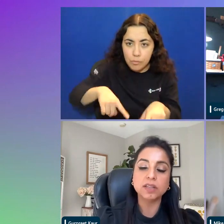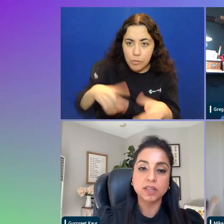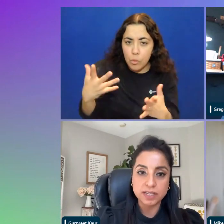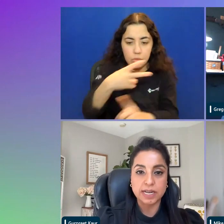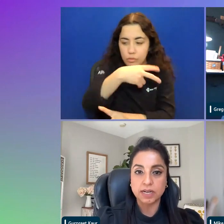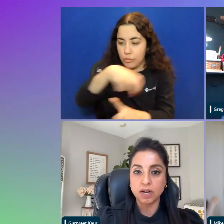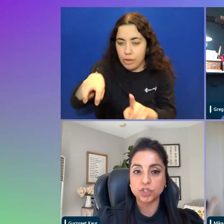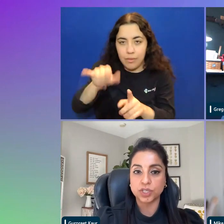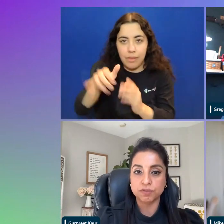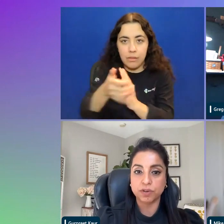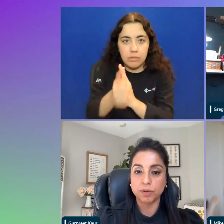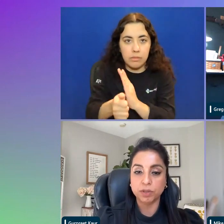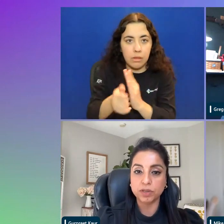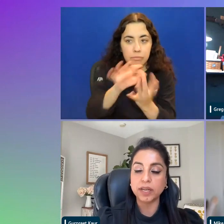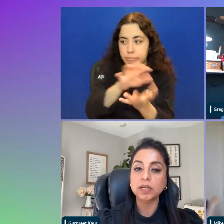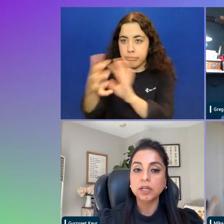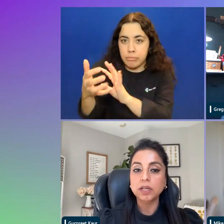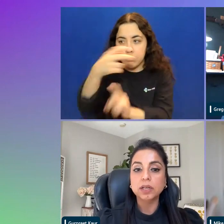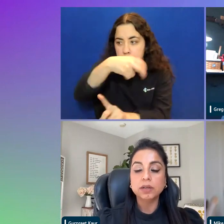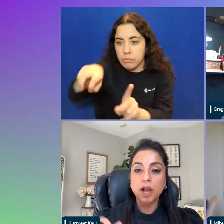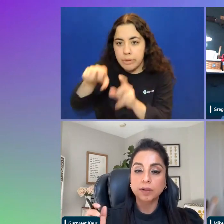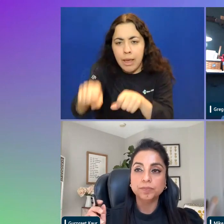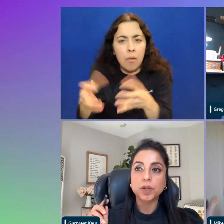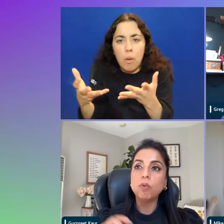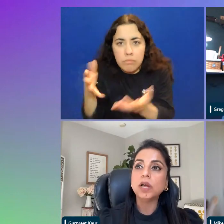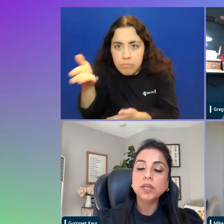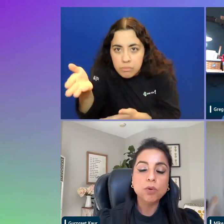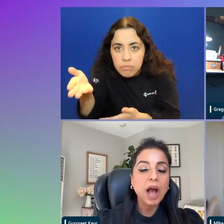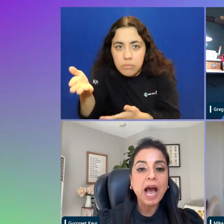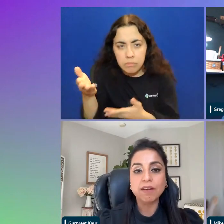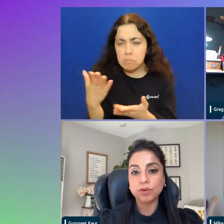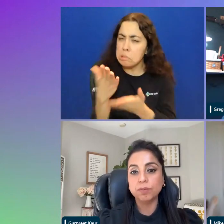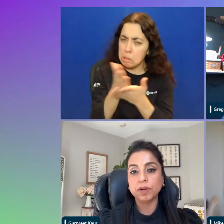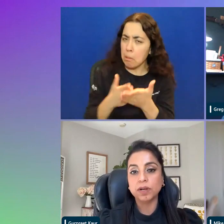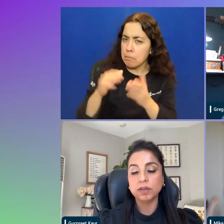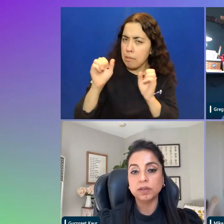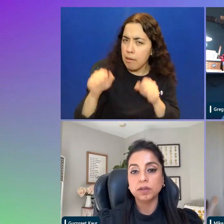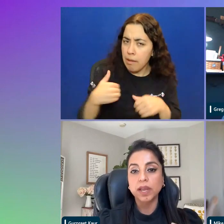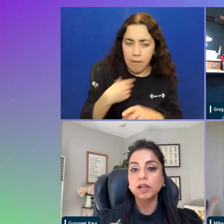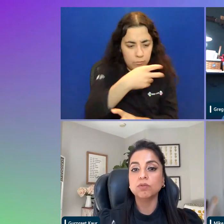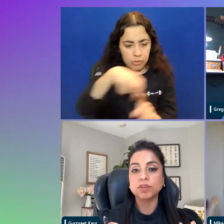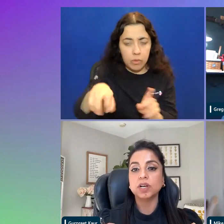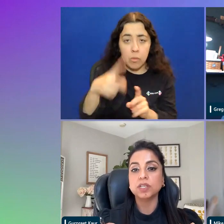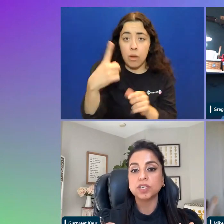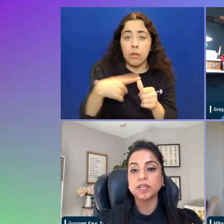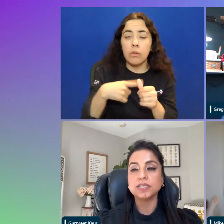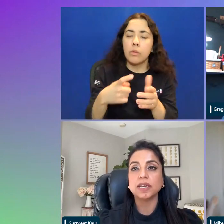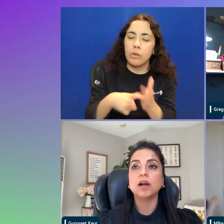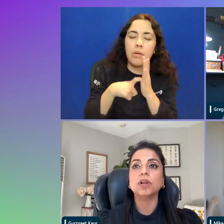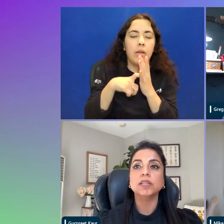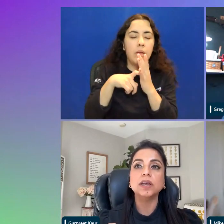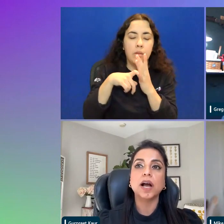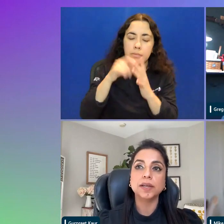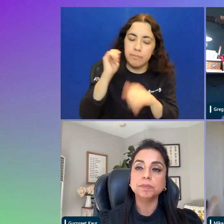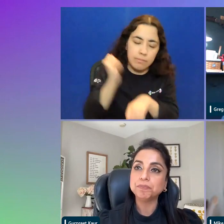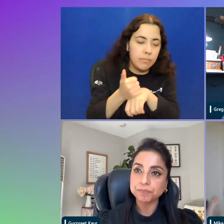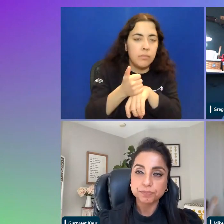are things that are transferable , right? Um, one, you have to build inclusive culture inside out. I think I learned that